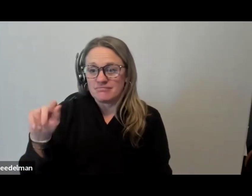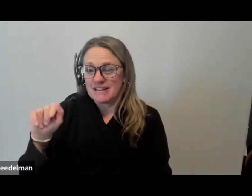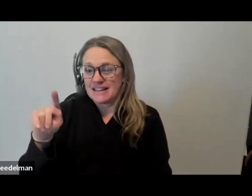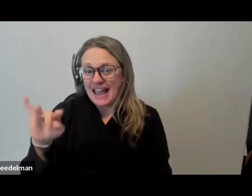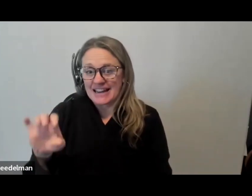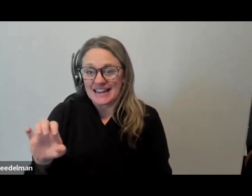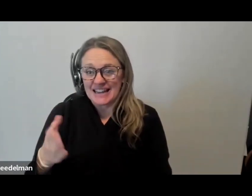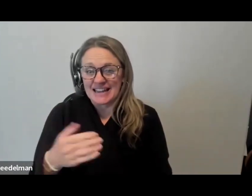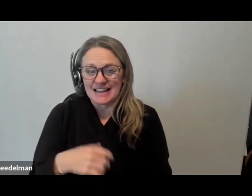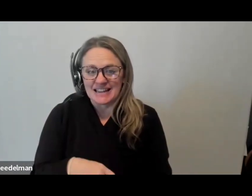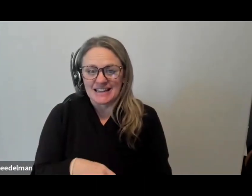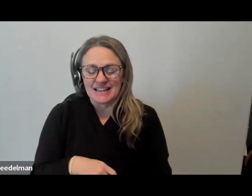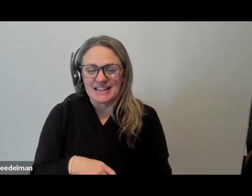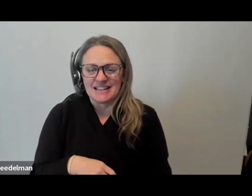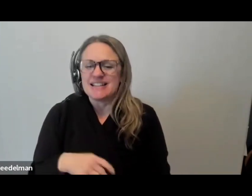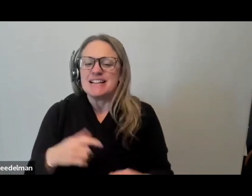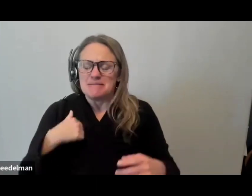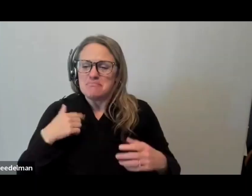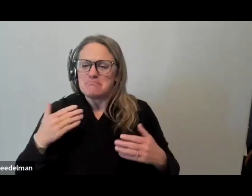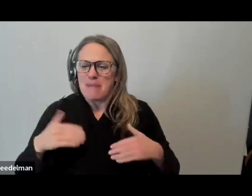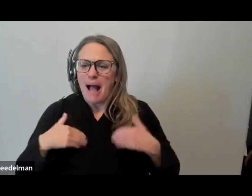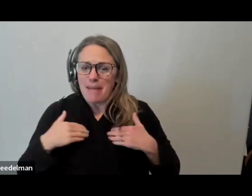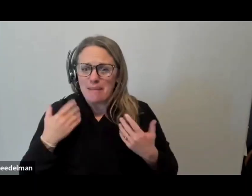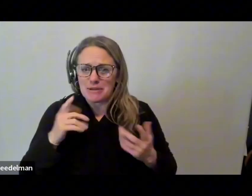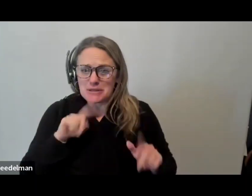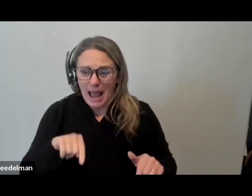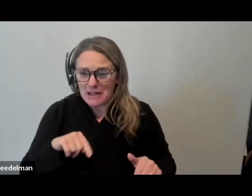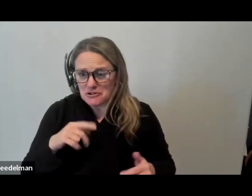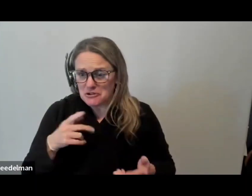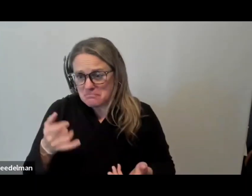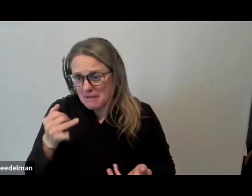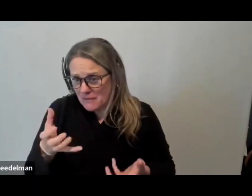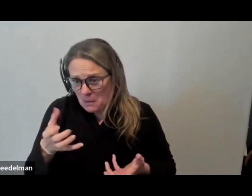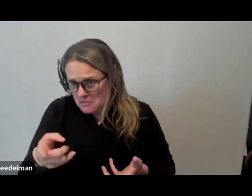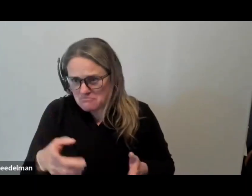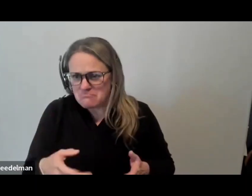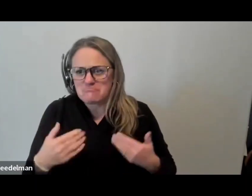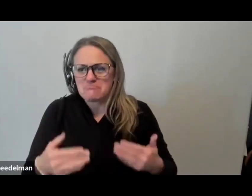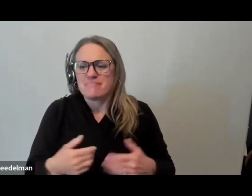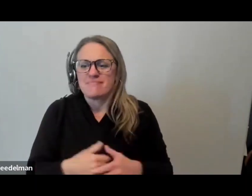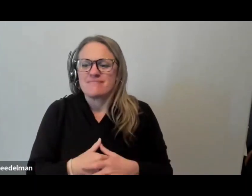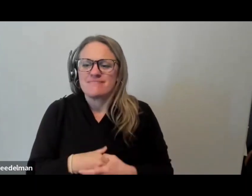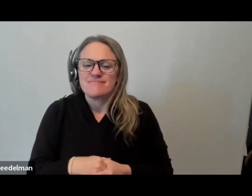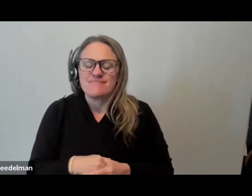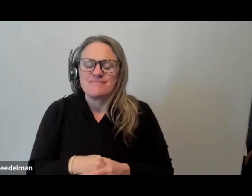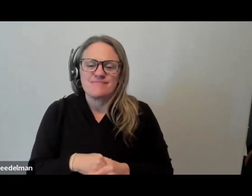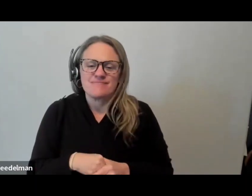I'm happy to go, but also Katie if you wanna jump in, no problem. I think, I guess